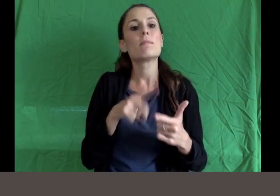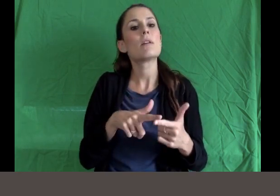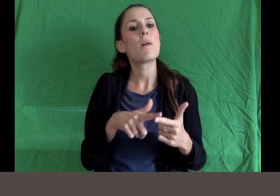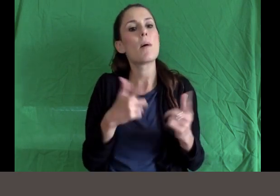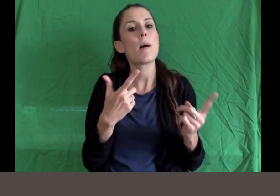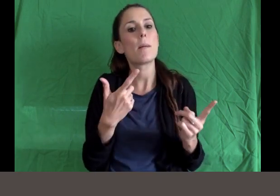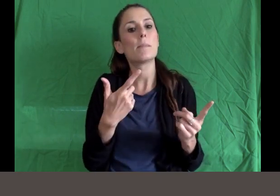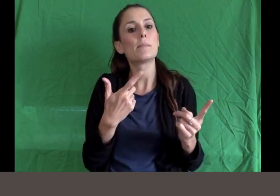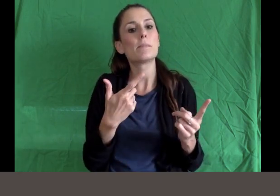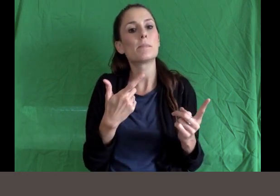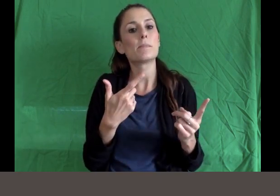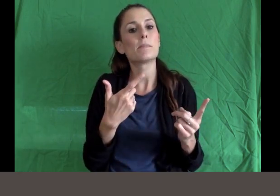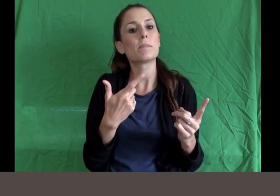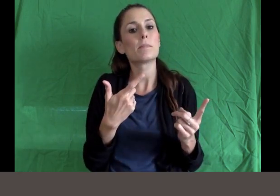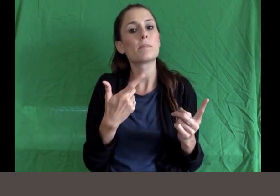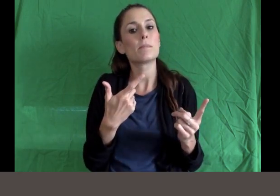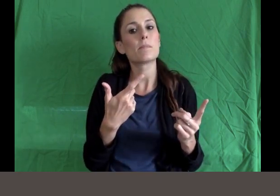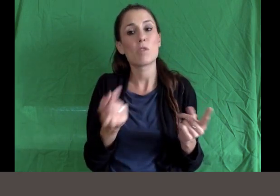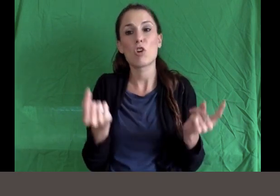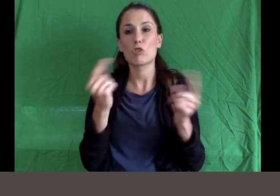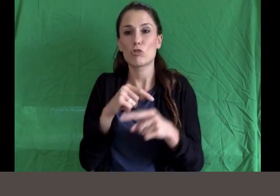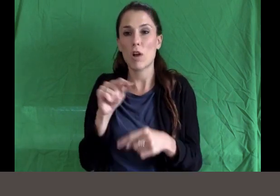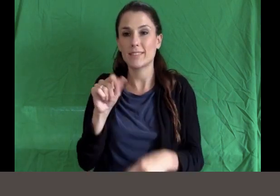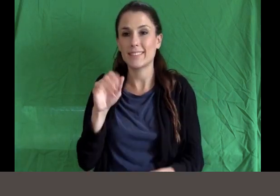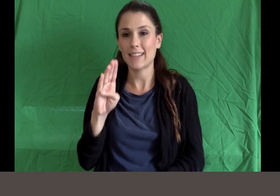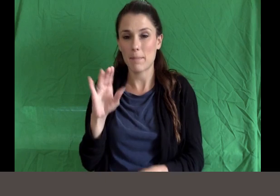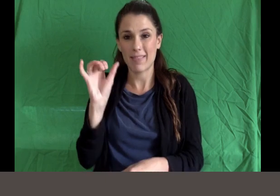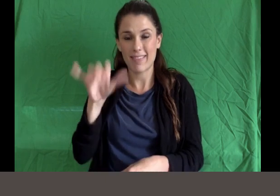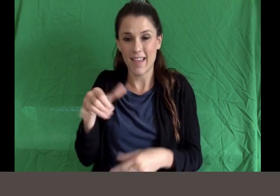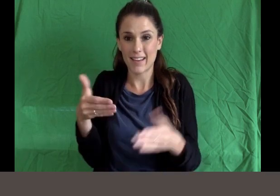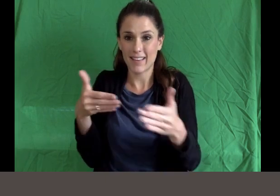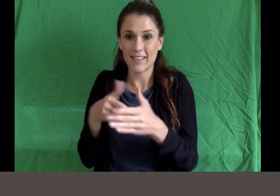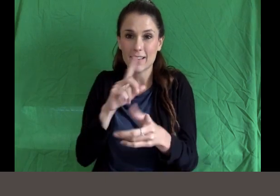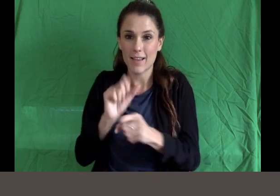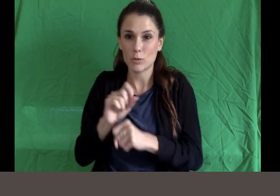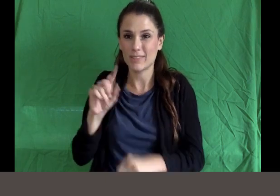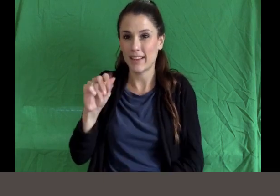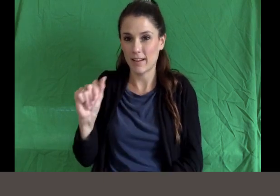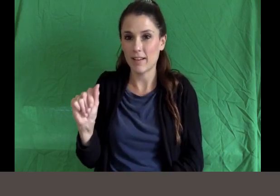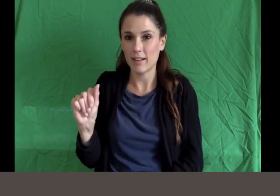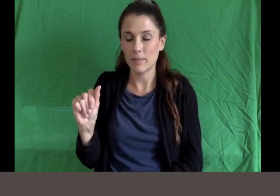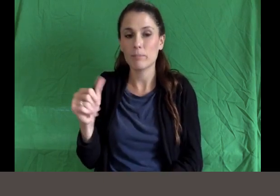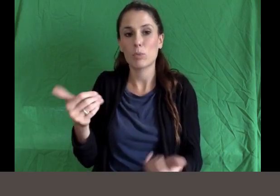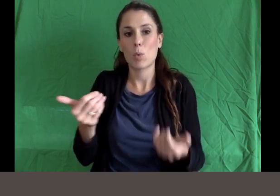core or cross tabulate that against right your actual data and you have your range frame you